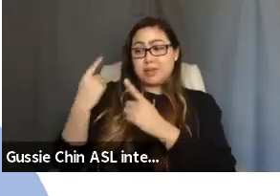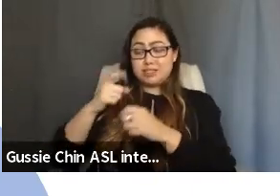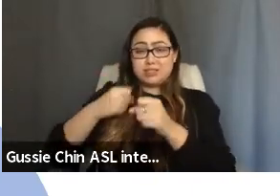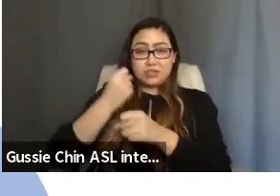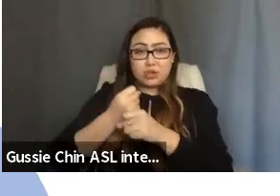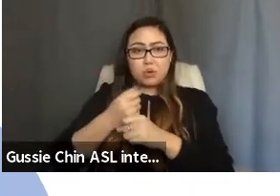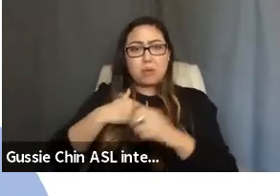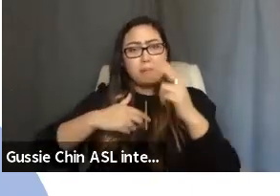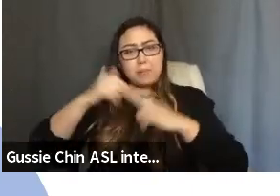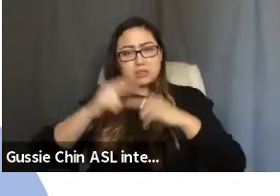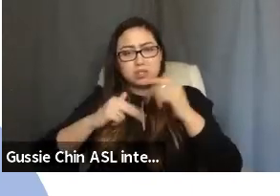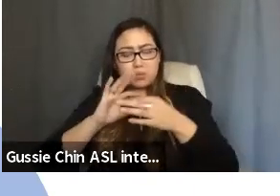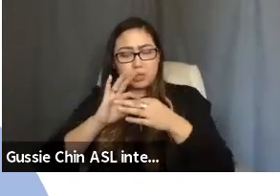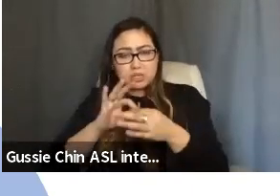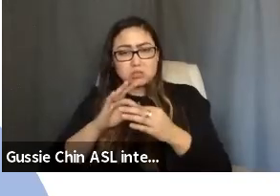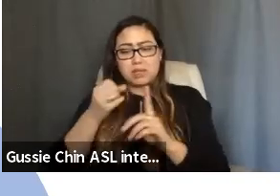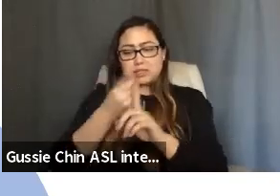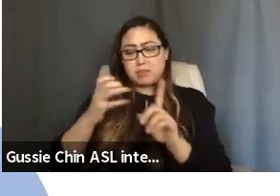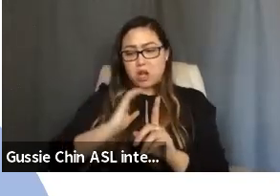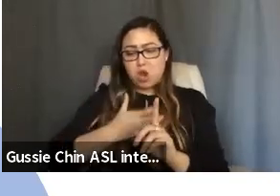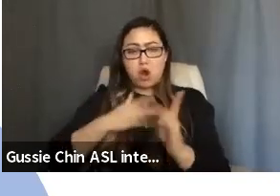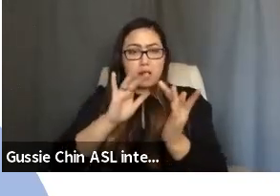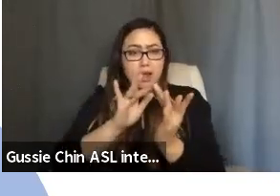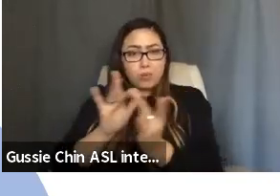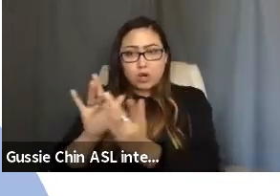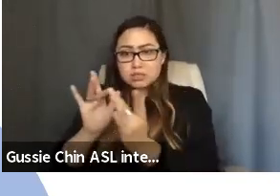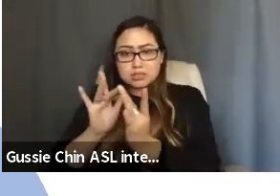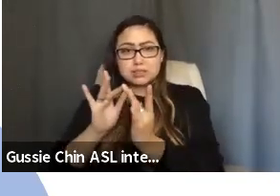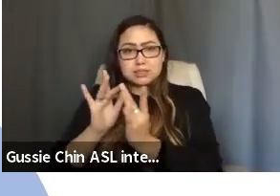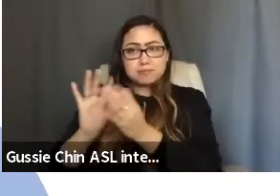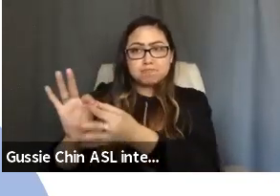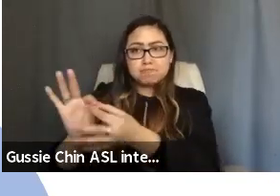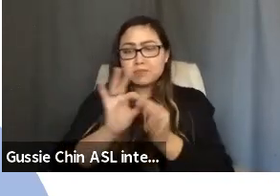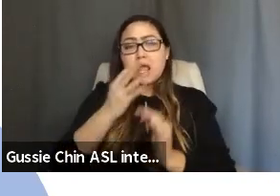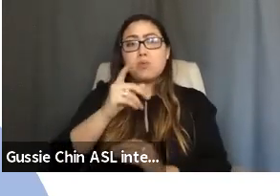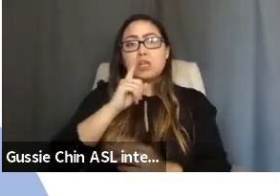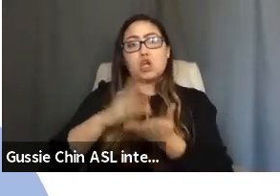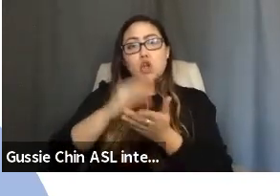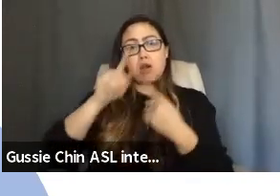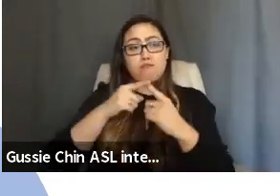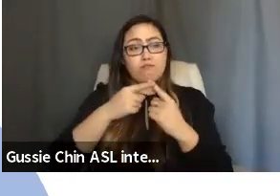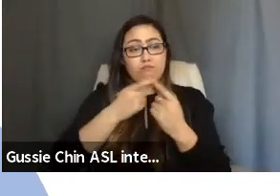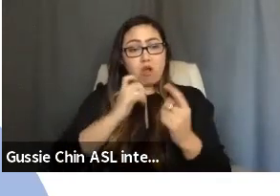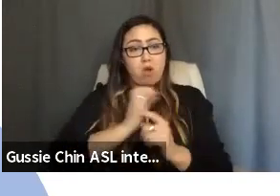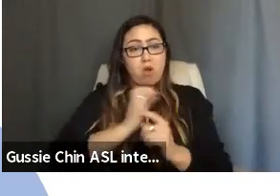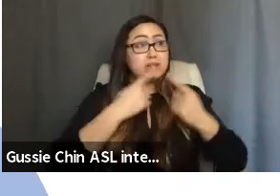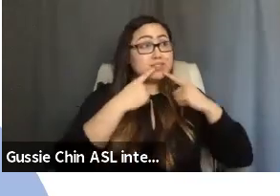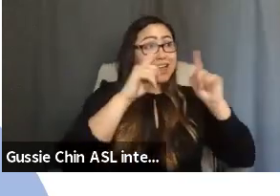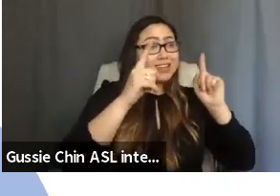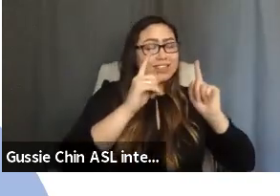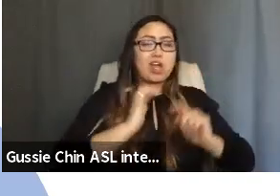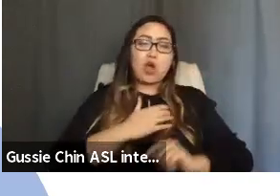relationships, expanding our networks and really learning from our successes and our mistakes. So